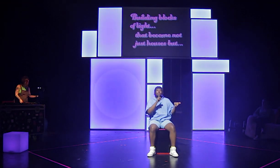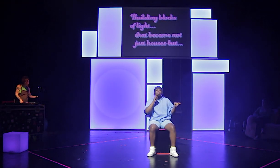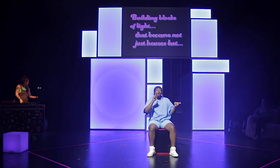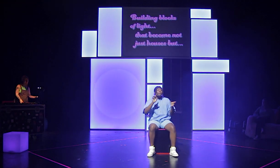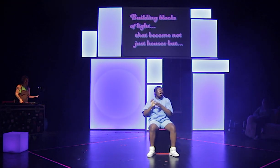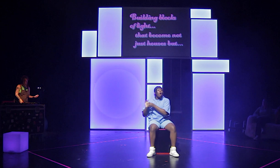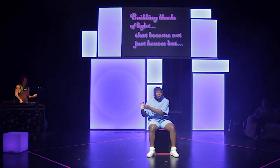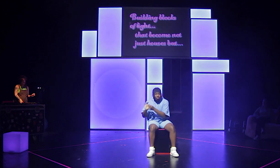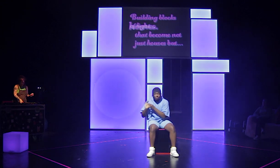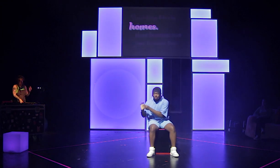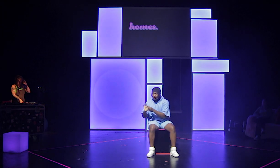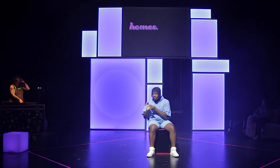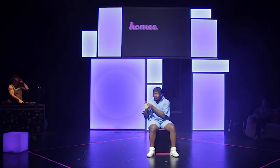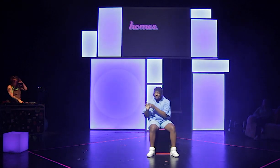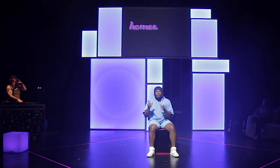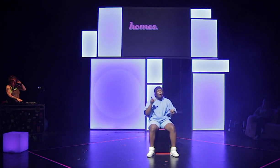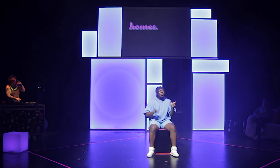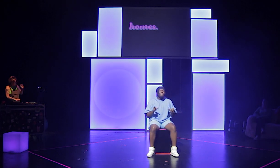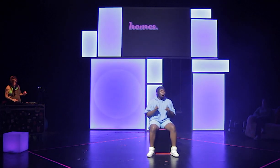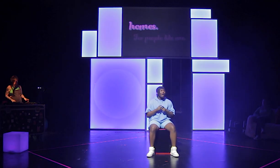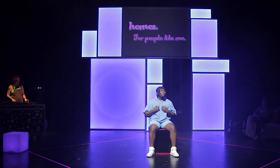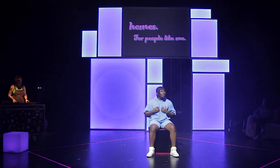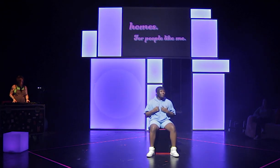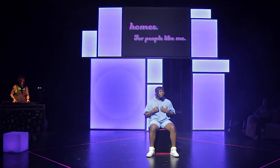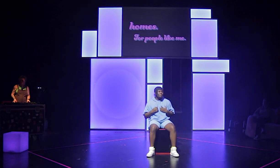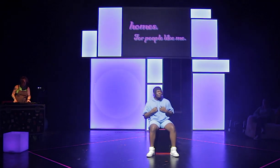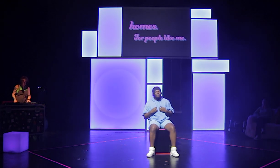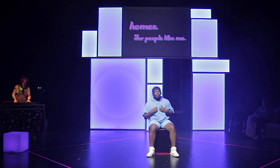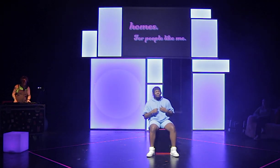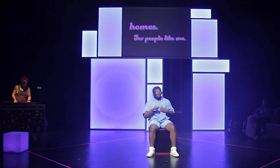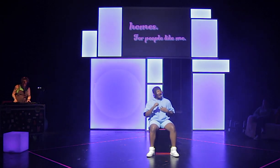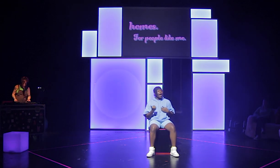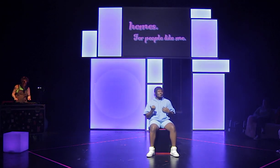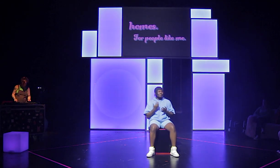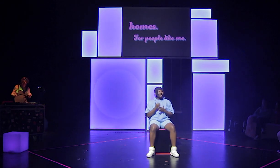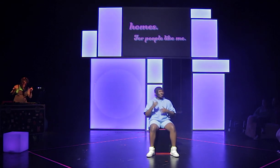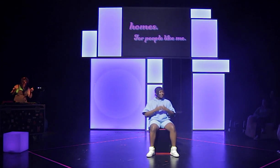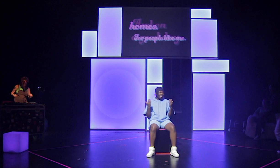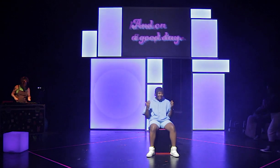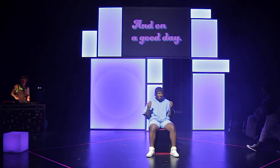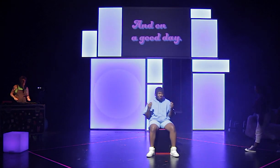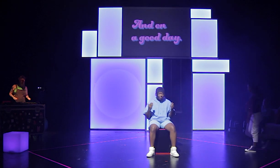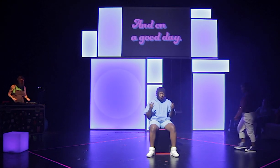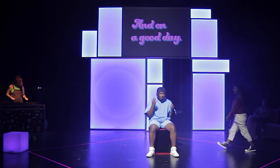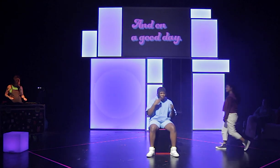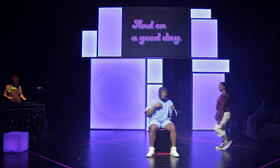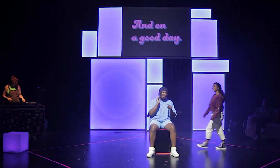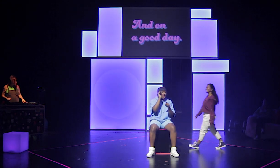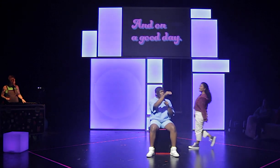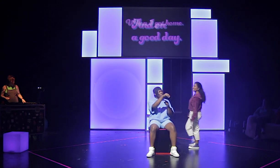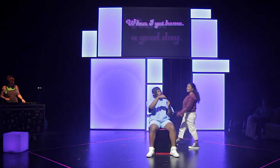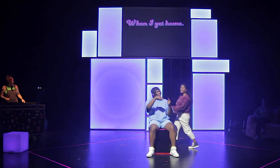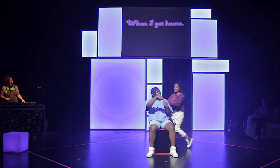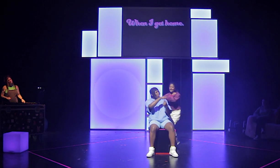but homes. For people like me. And on a good day when I get home, and